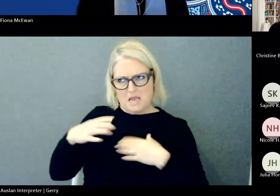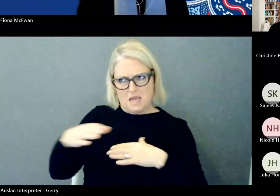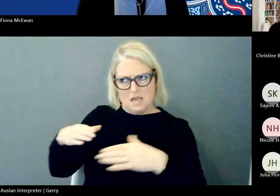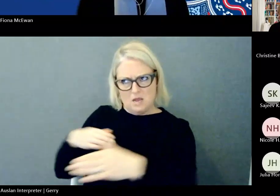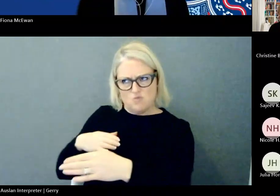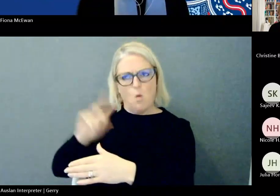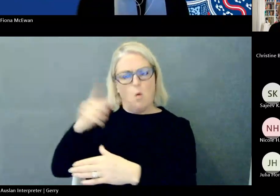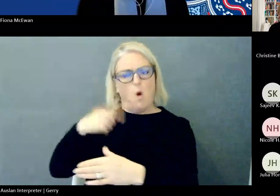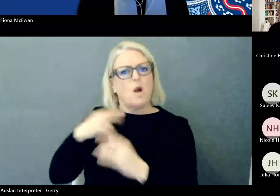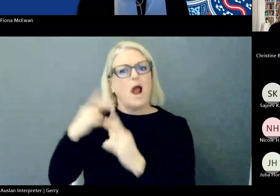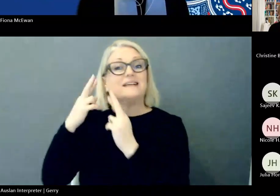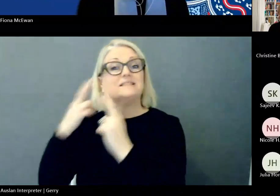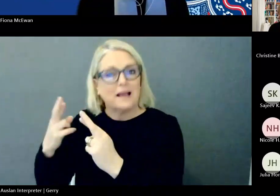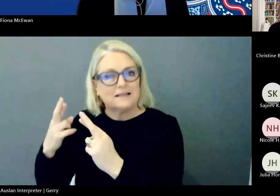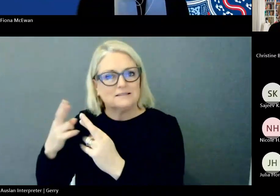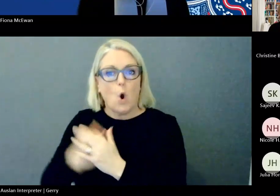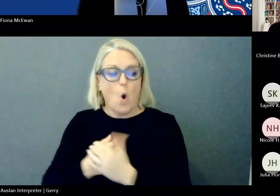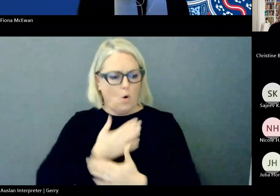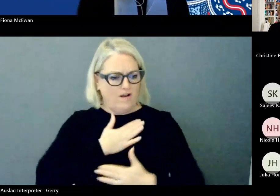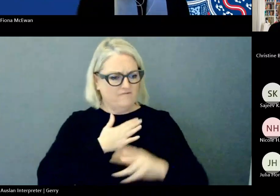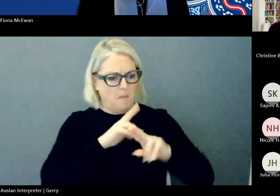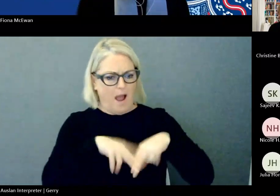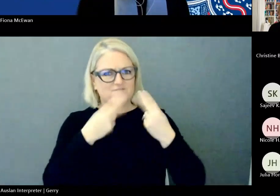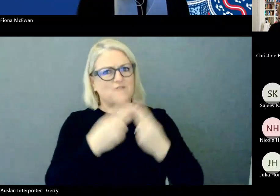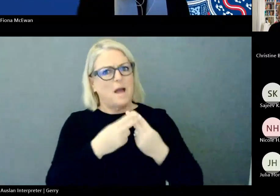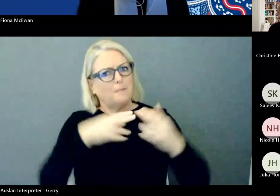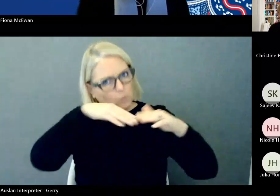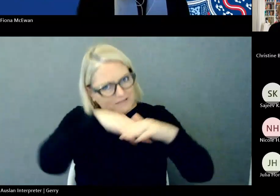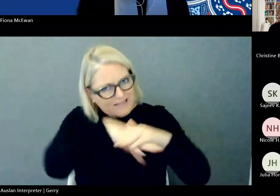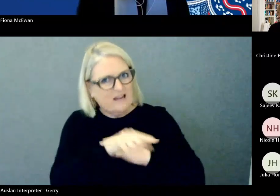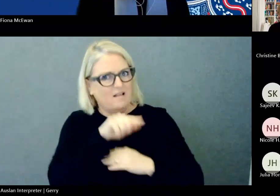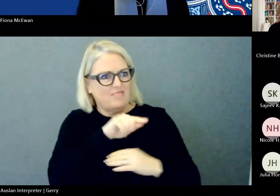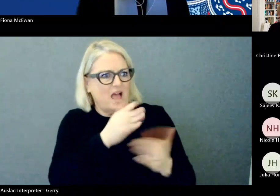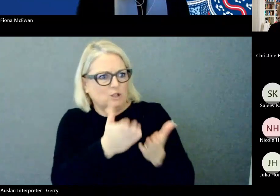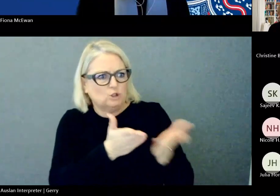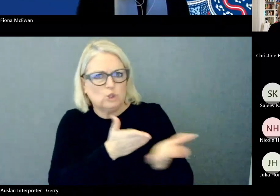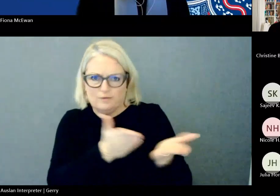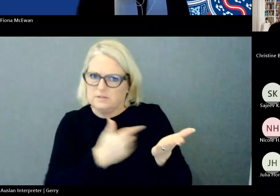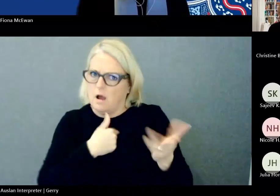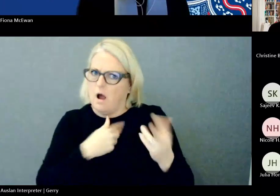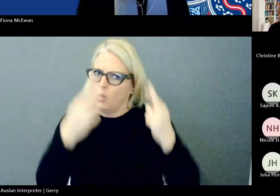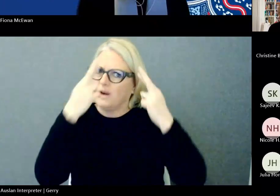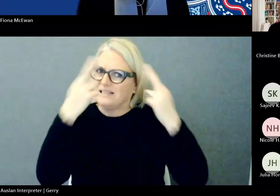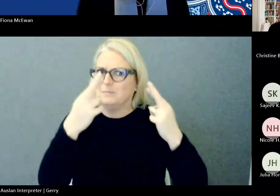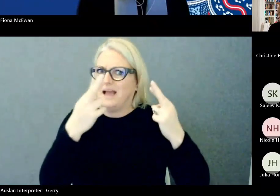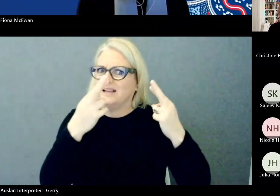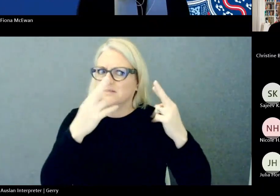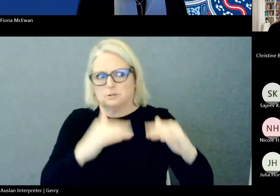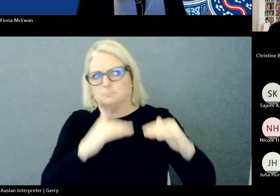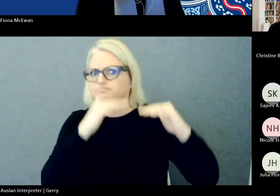or other loved one in this service? And really critically, what is it that the adult with disability wants